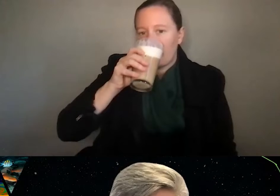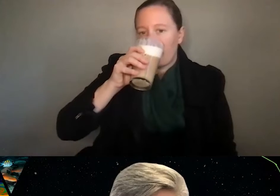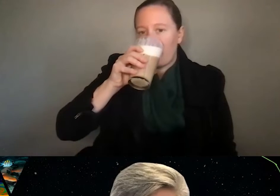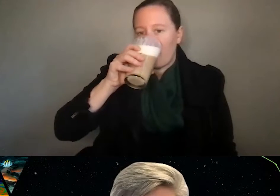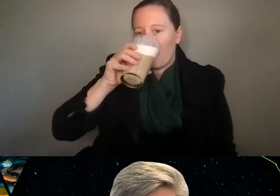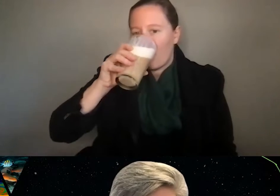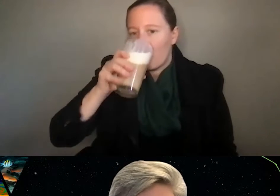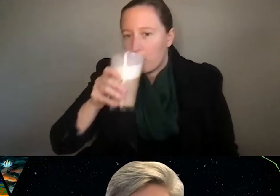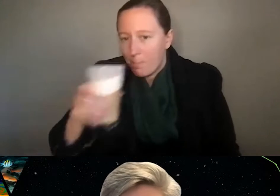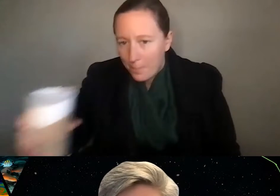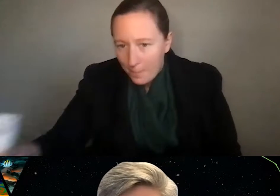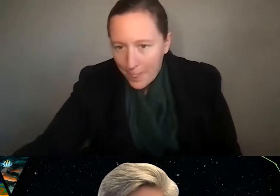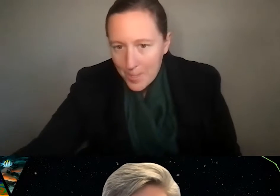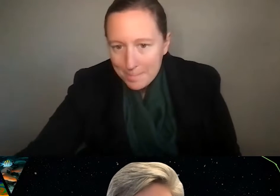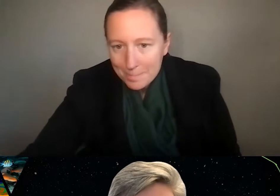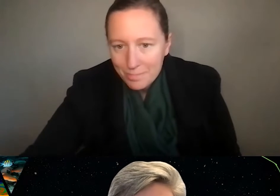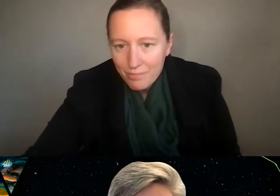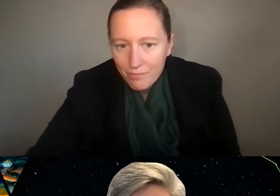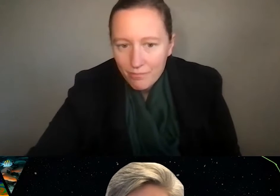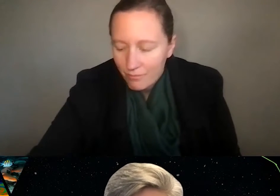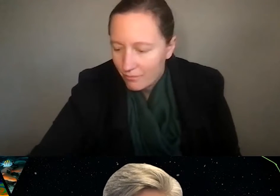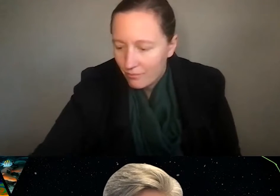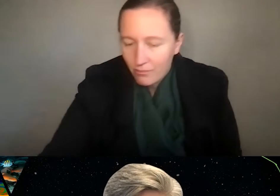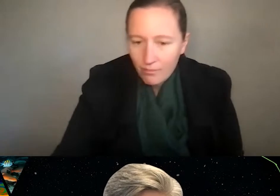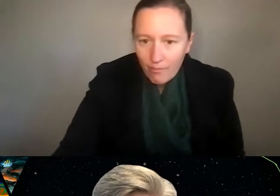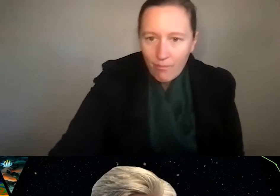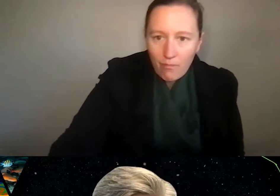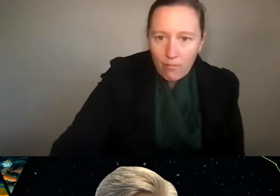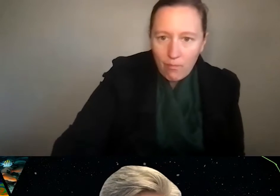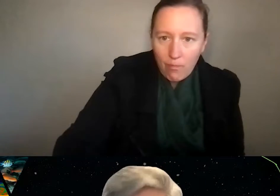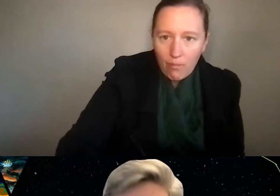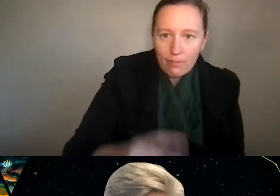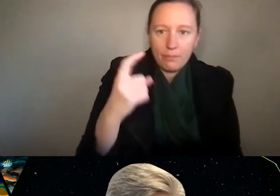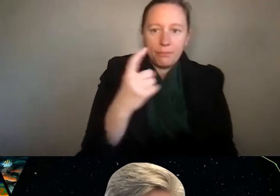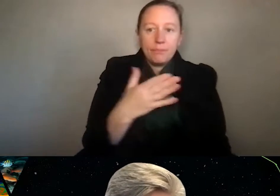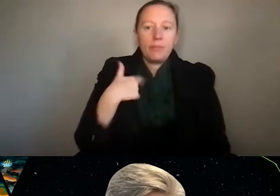Beth Strausser: All right, great. Leroy Jones II: Just one additional thing that I would like to add. Beth Strausser: Sure.